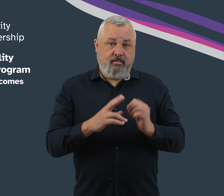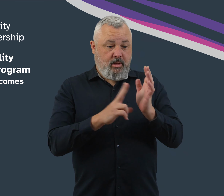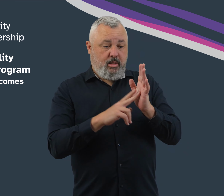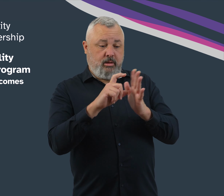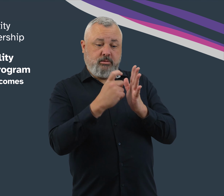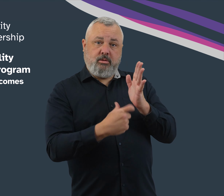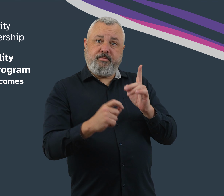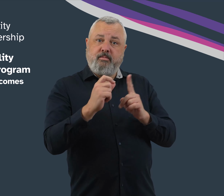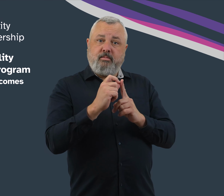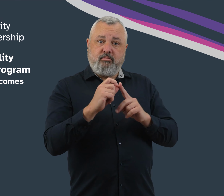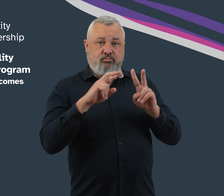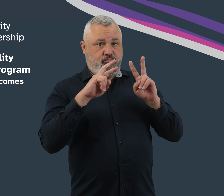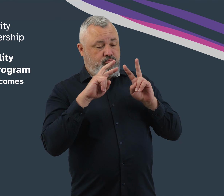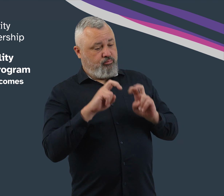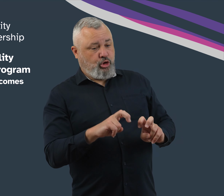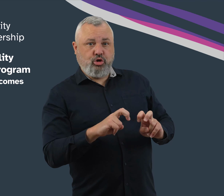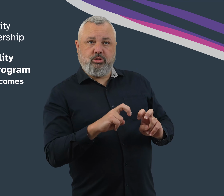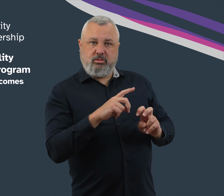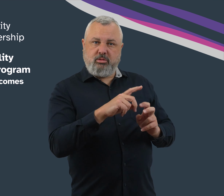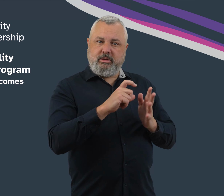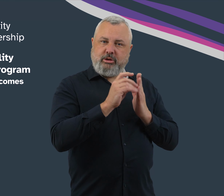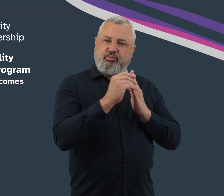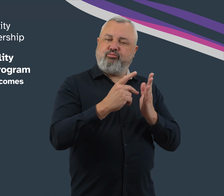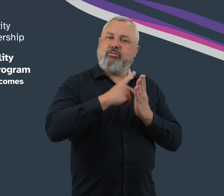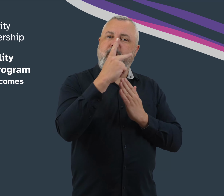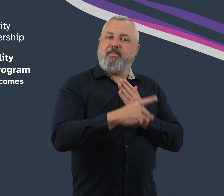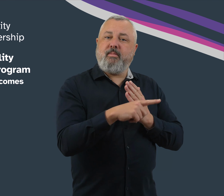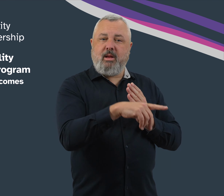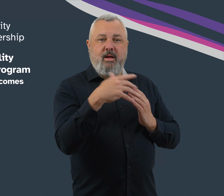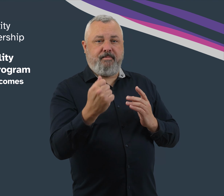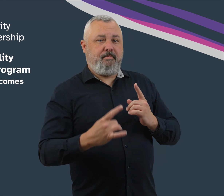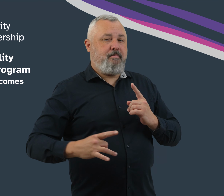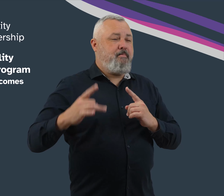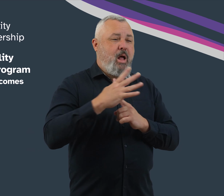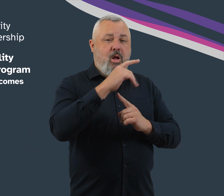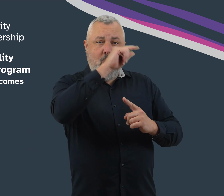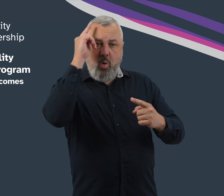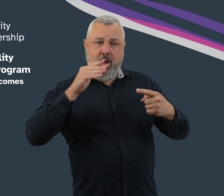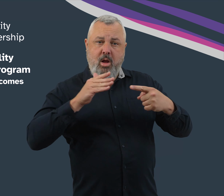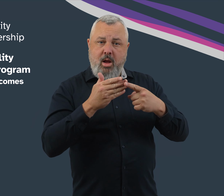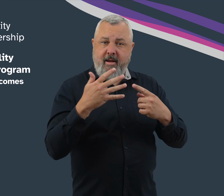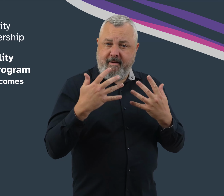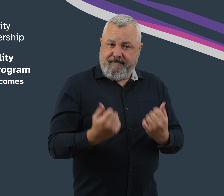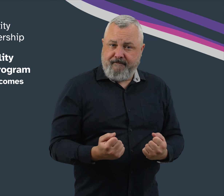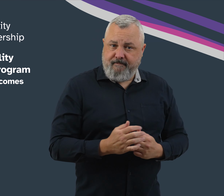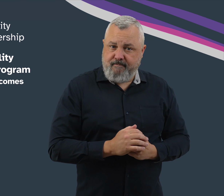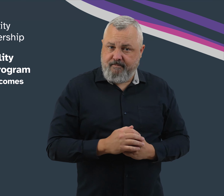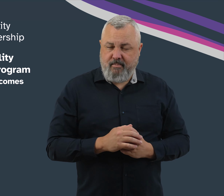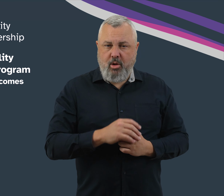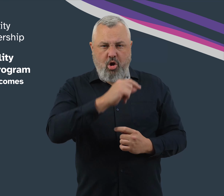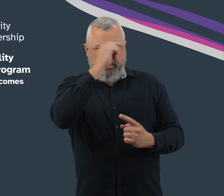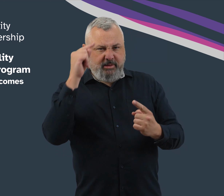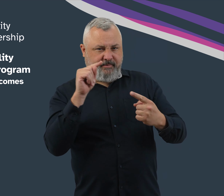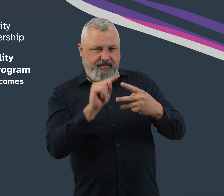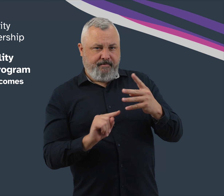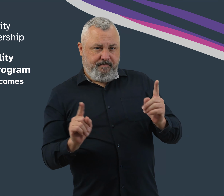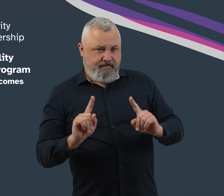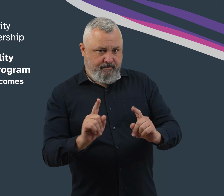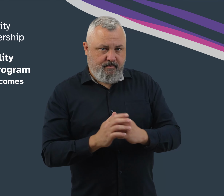The objectives of the NDRP Disability Research Leadership Program are to: